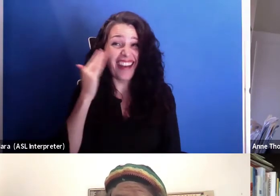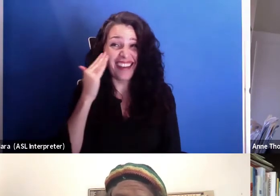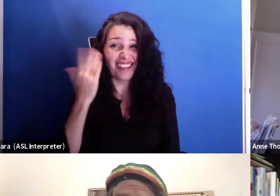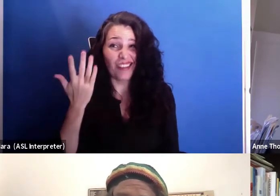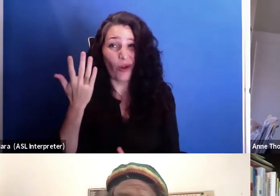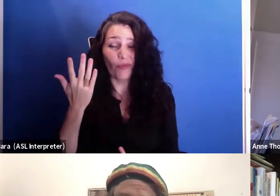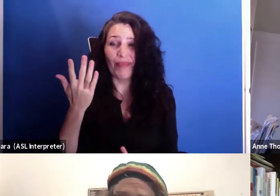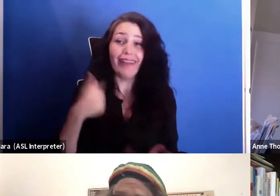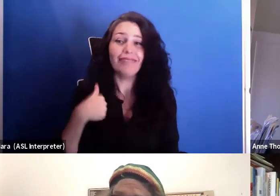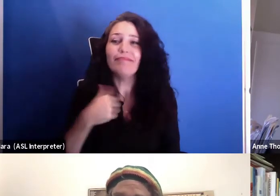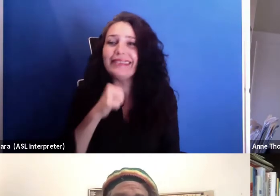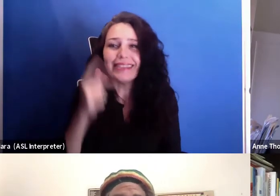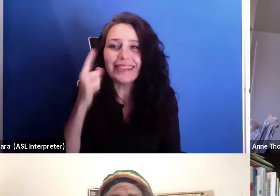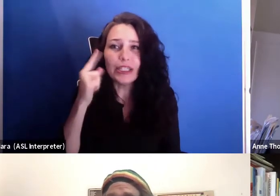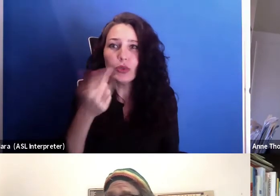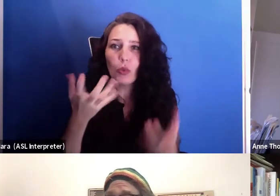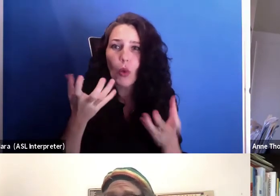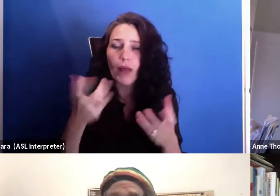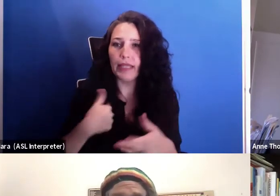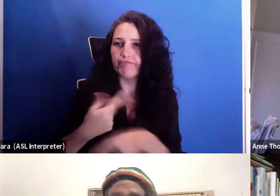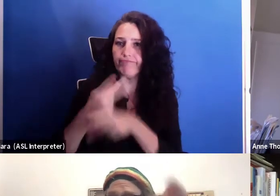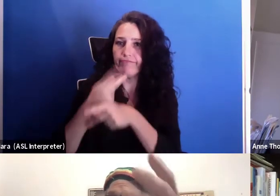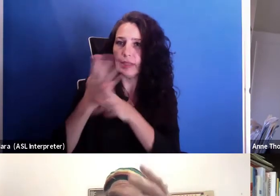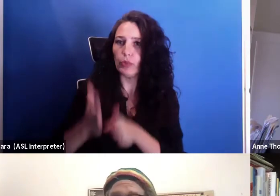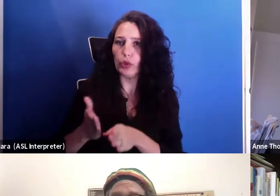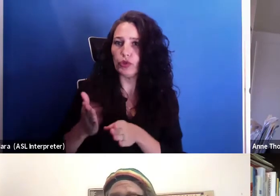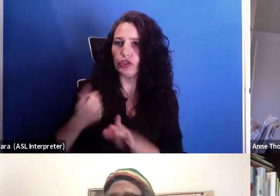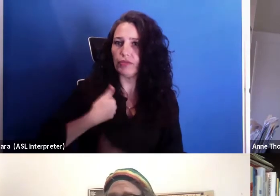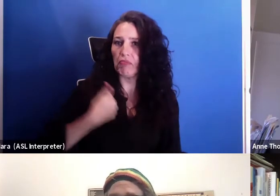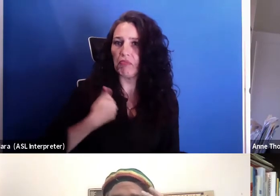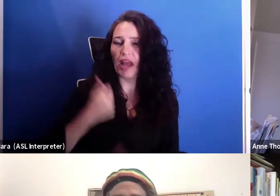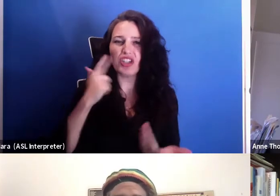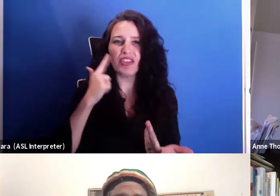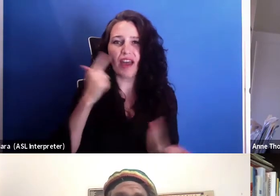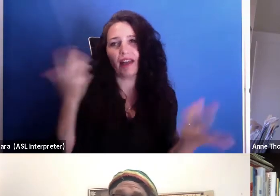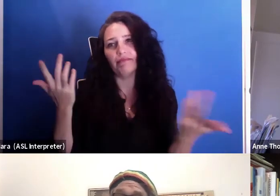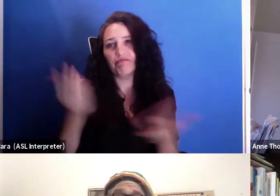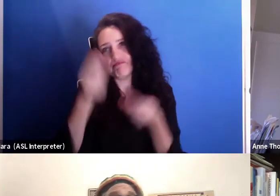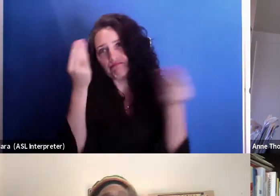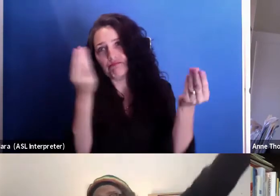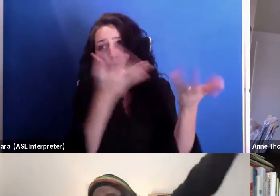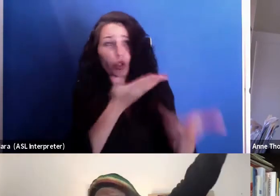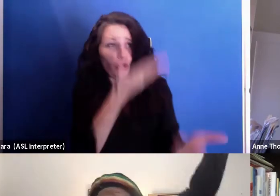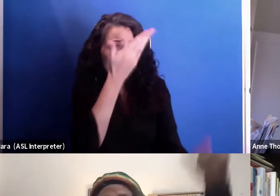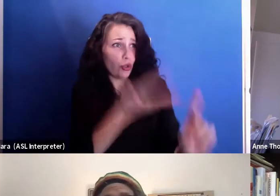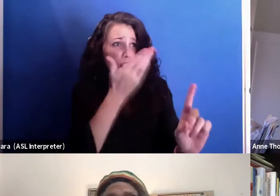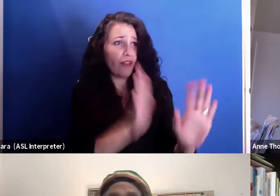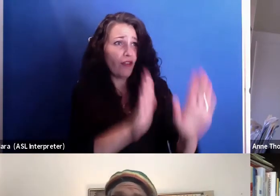I literally was just like, there's this great story here, you're a great filmmaker, take it away.